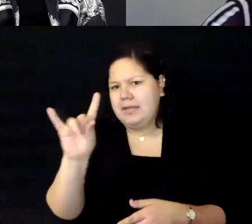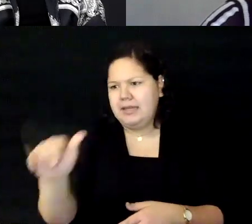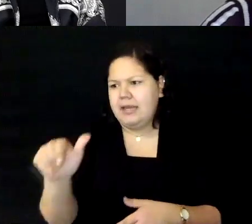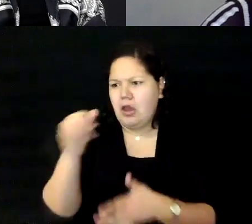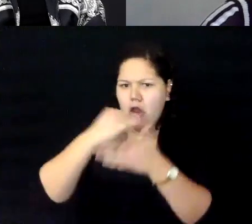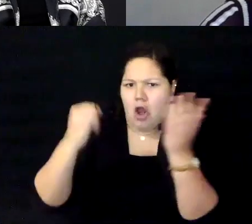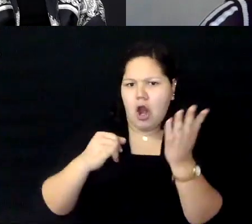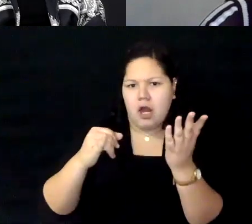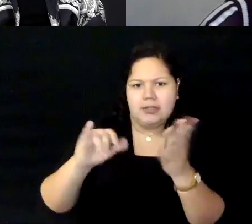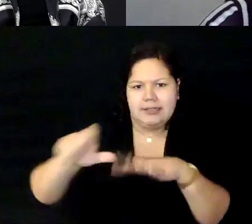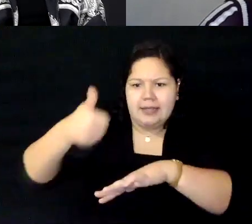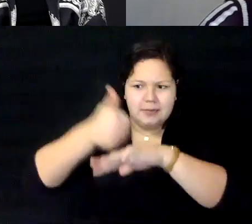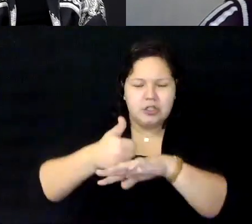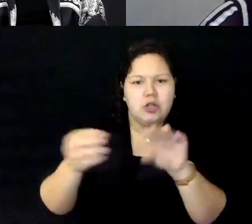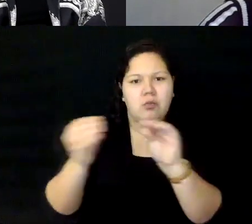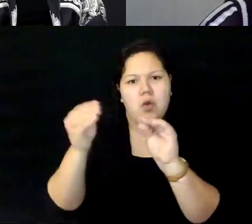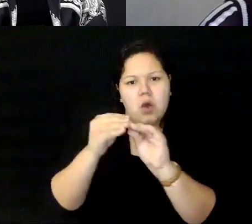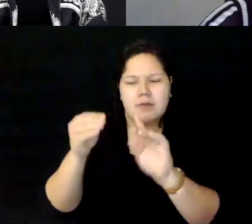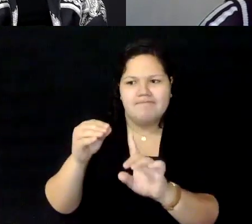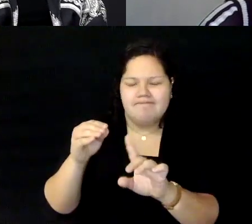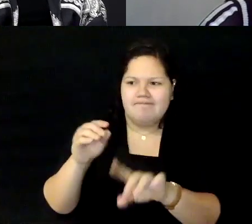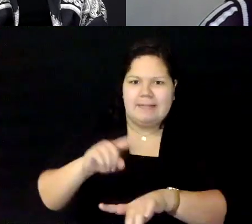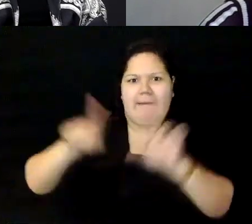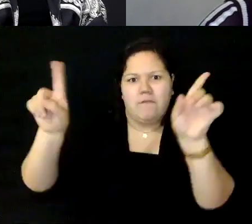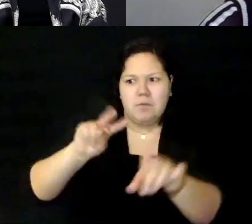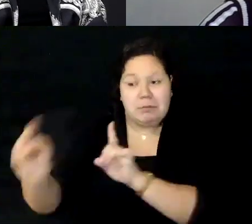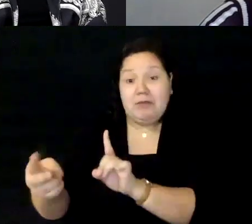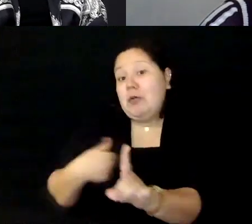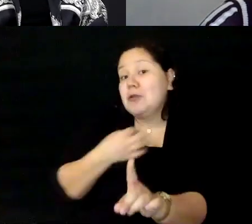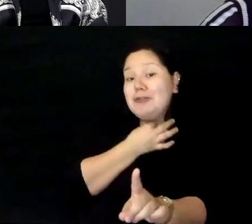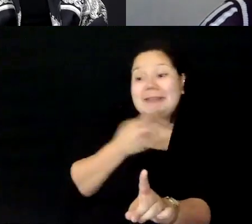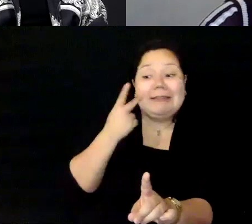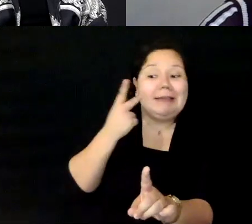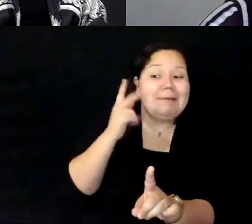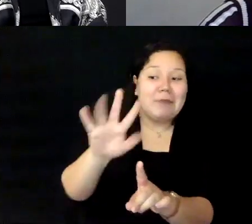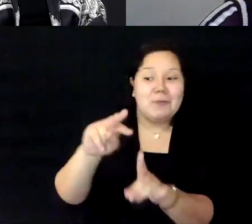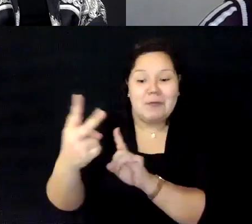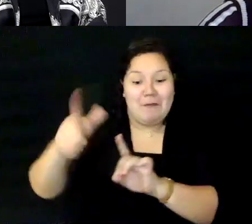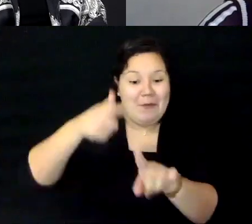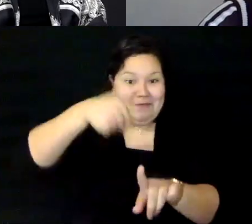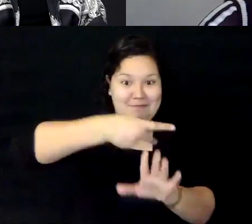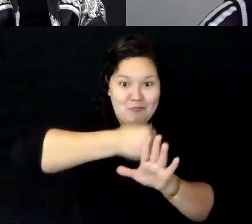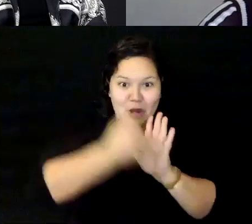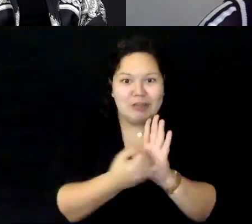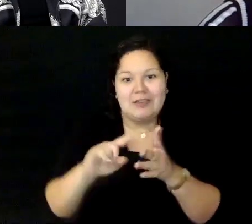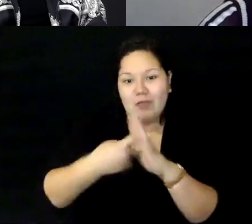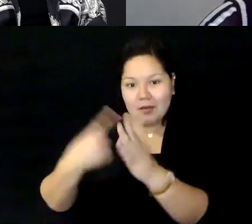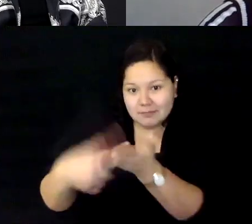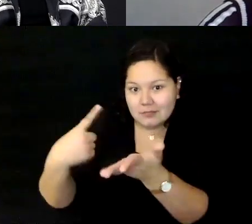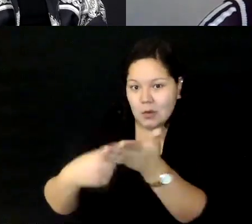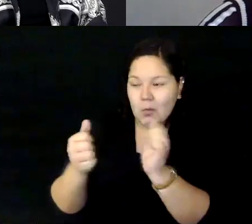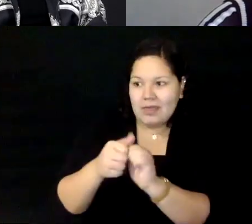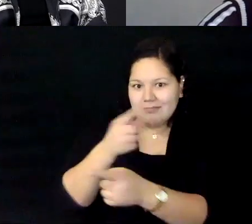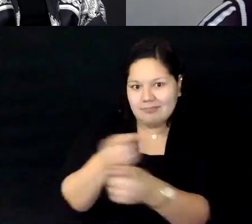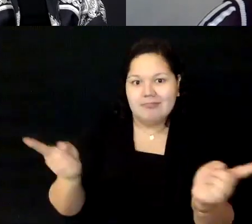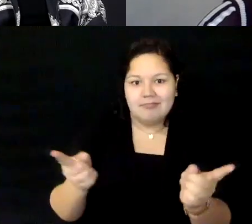And so we'd love to see what the reception is, and have conversations with people over there, on